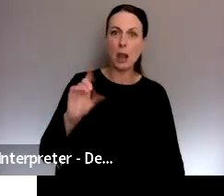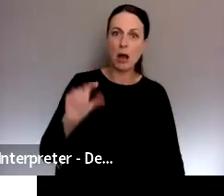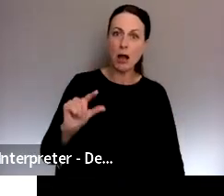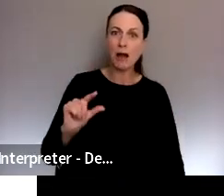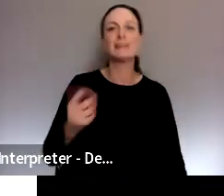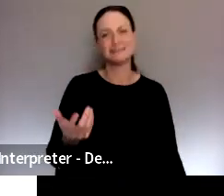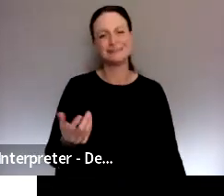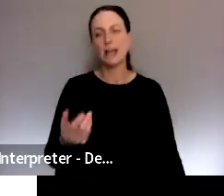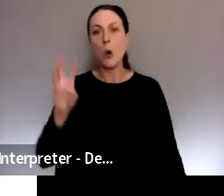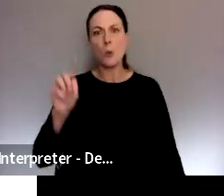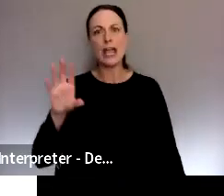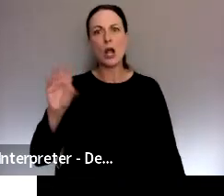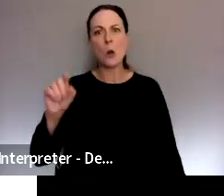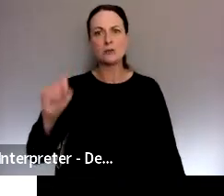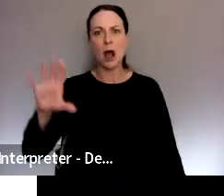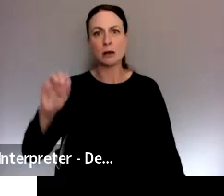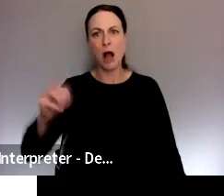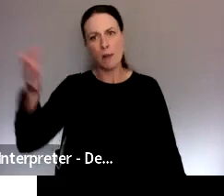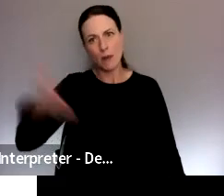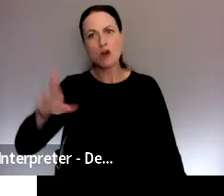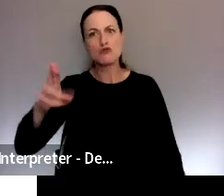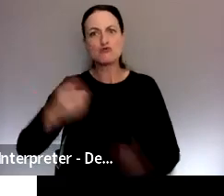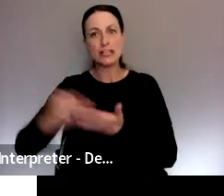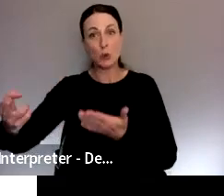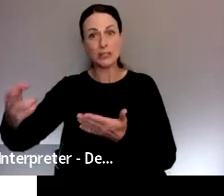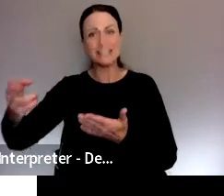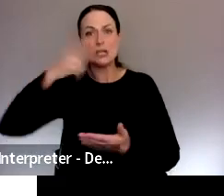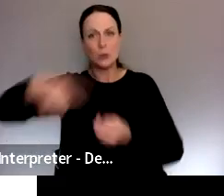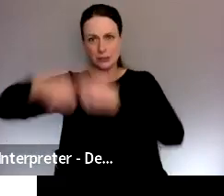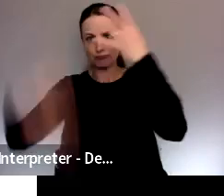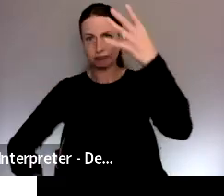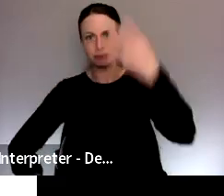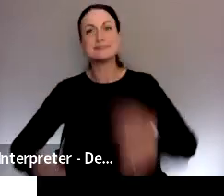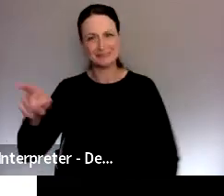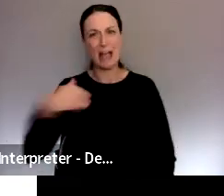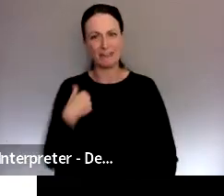and just go to theweco.com/resources. You can see the resources tab.